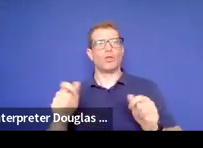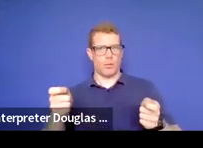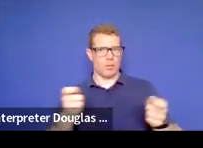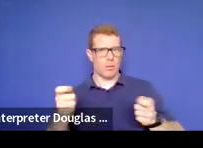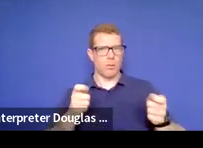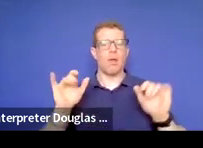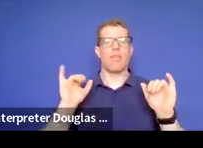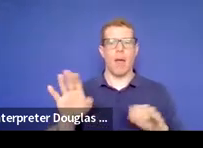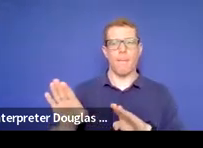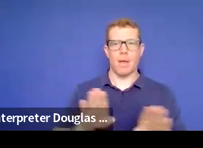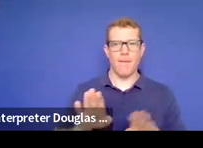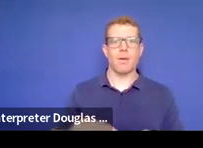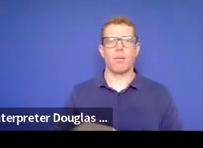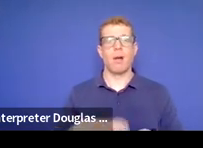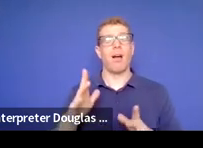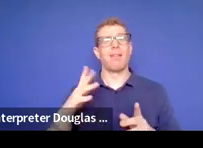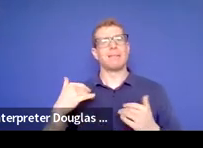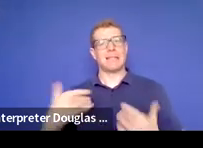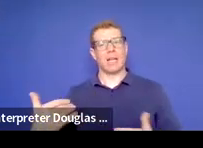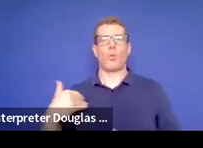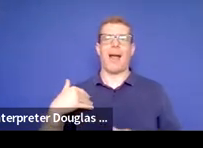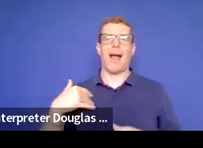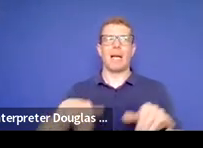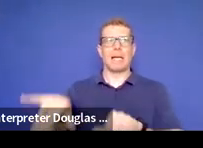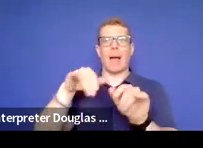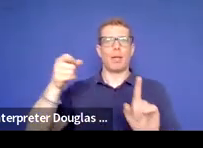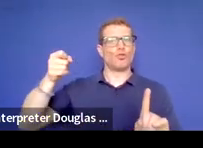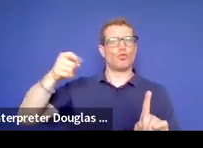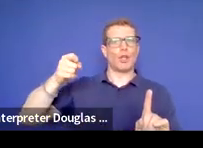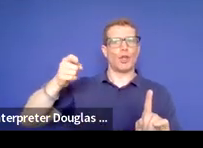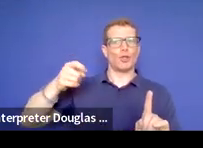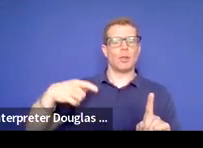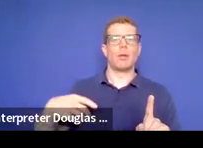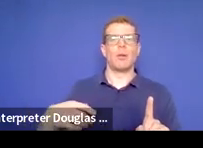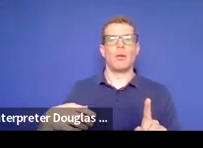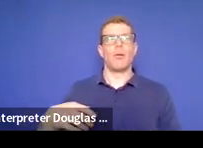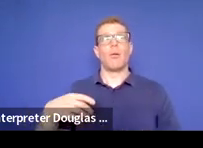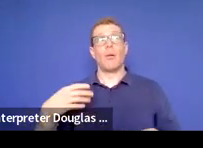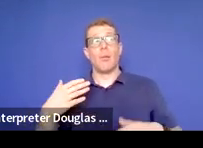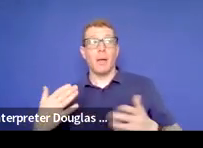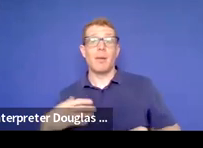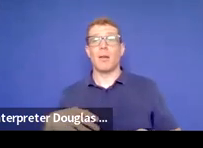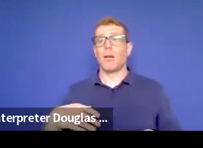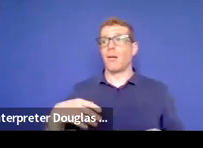Generally they're pretty common triggers even sometimes pretty common daytime, I mean.